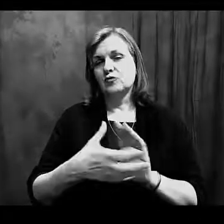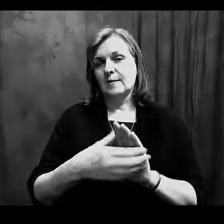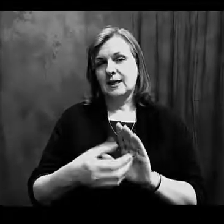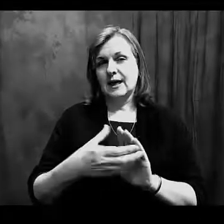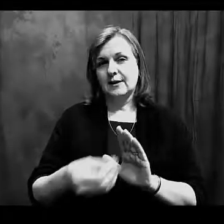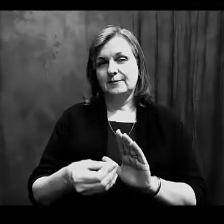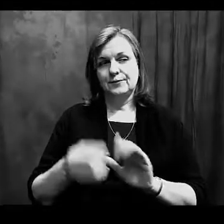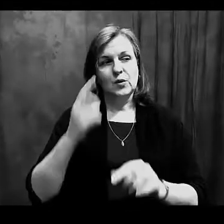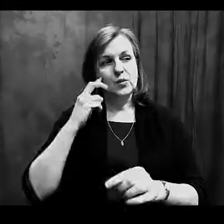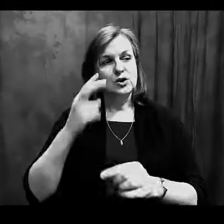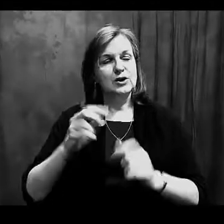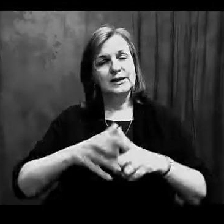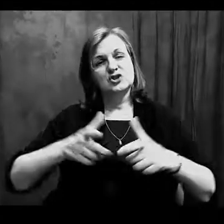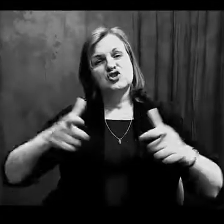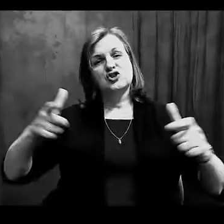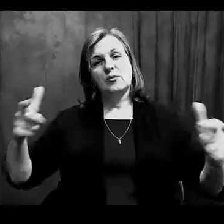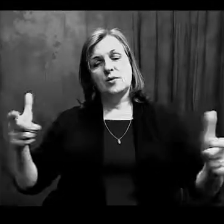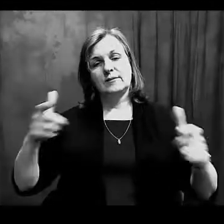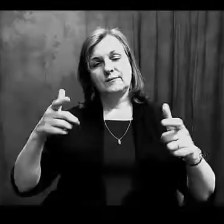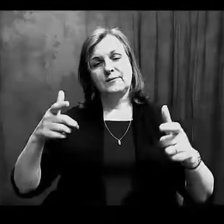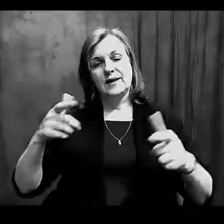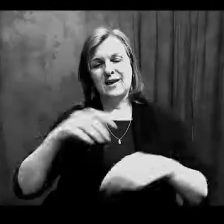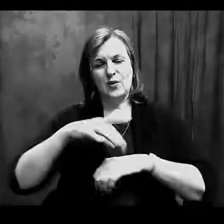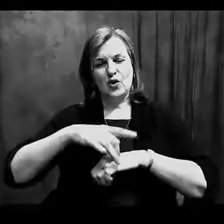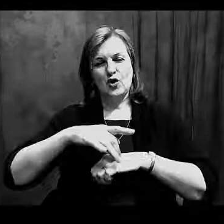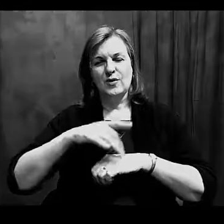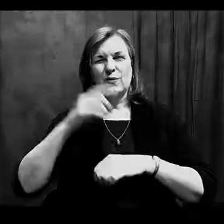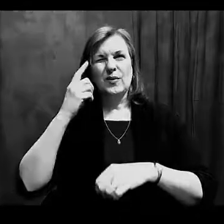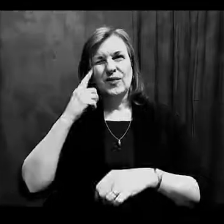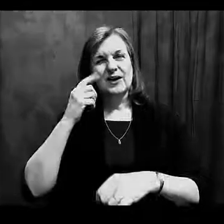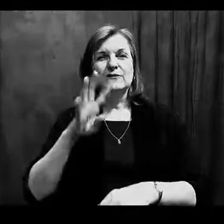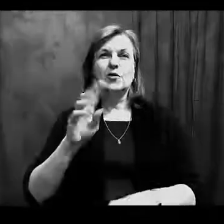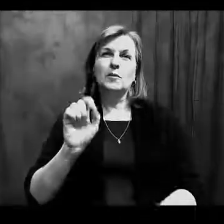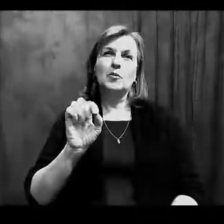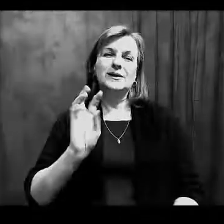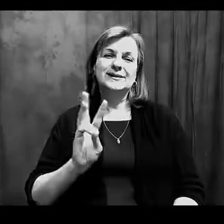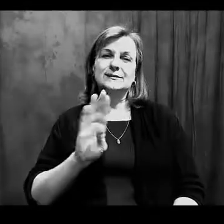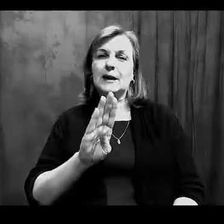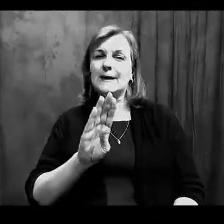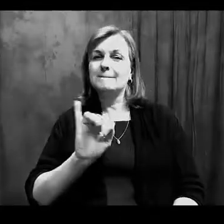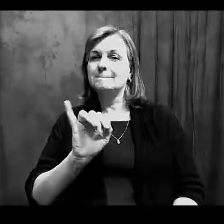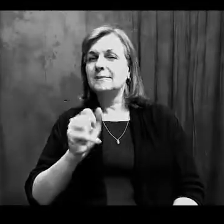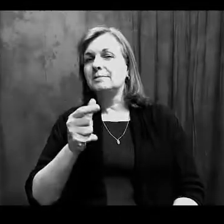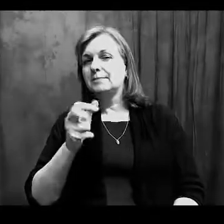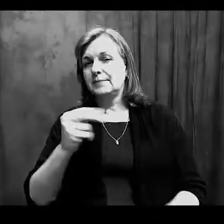on a grand scheme of things we think the earth's is about 4.6 billion years old at this point